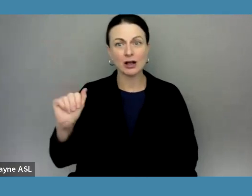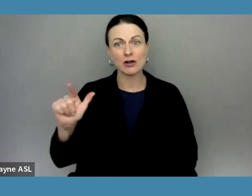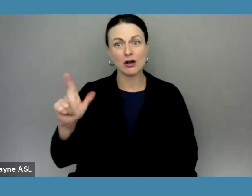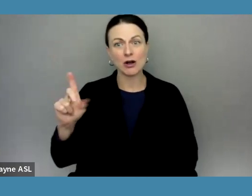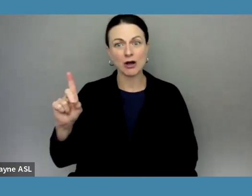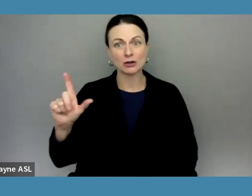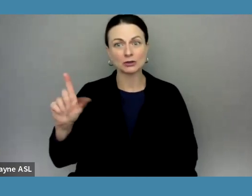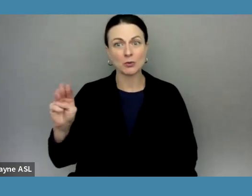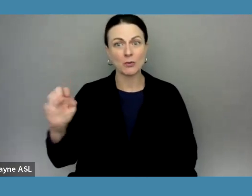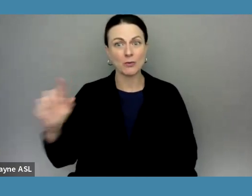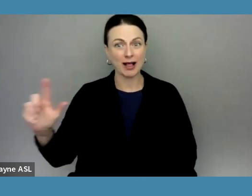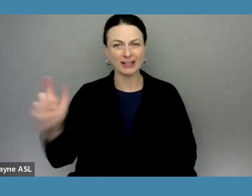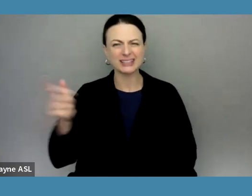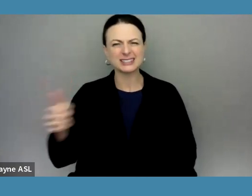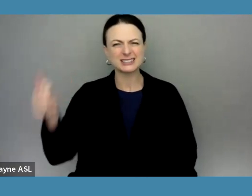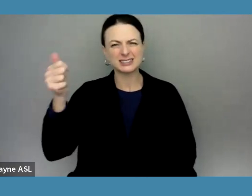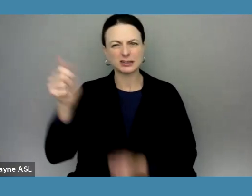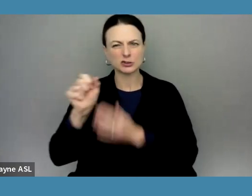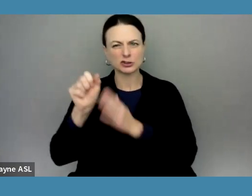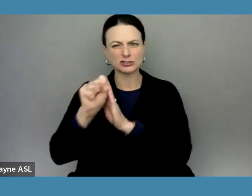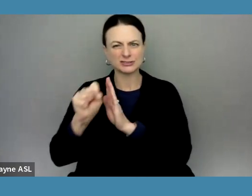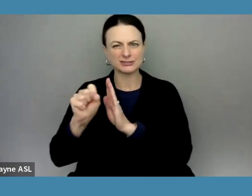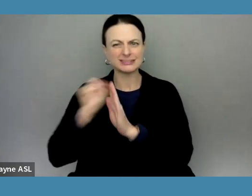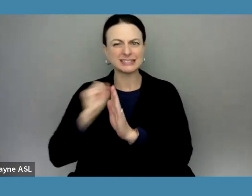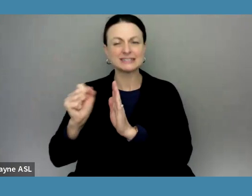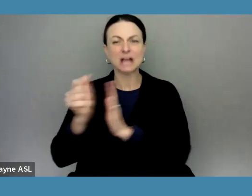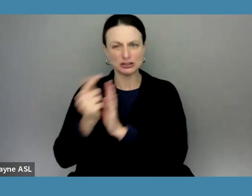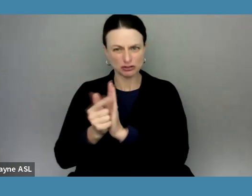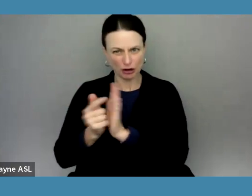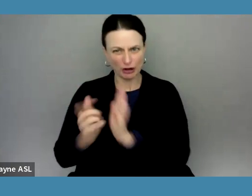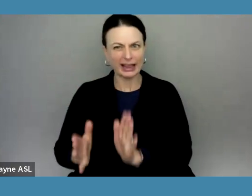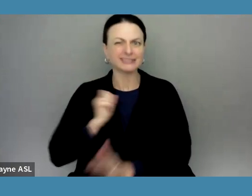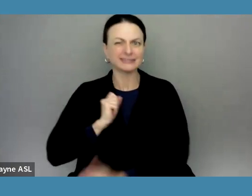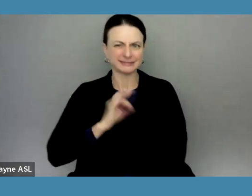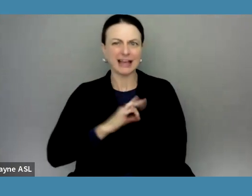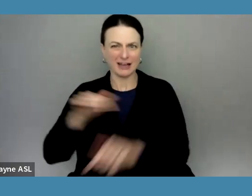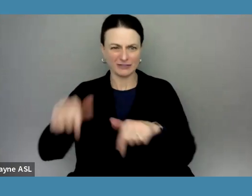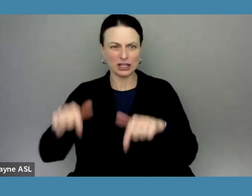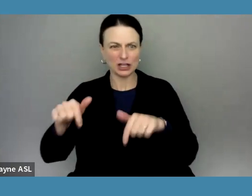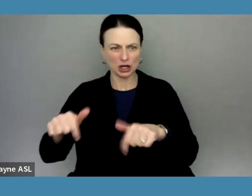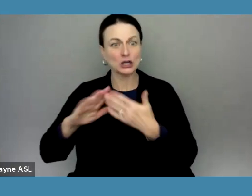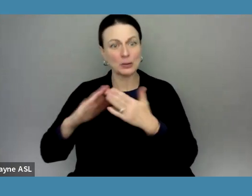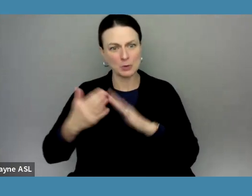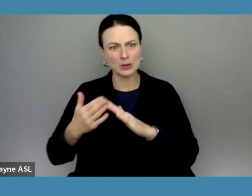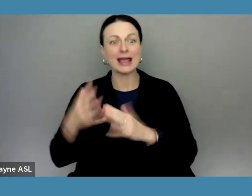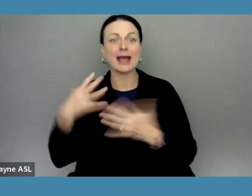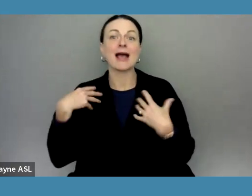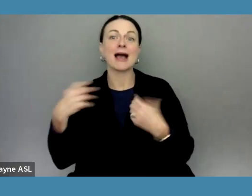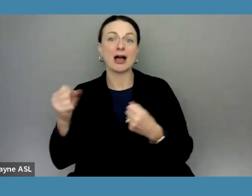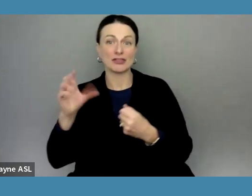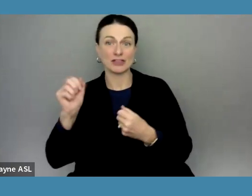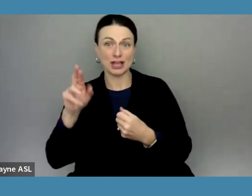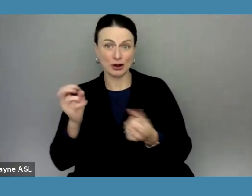and healthcare services team. And throughout this presentation we will be using